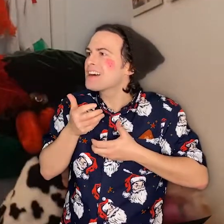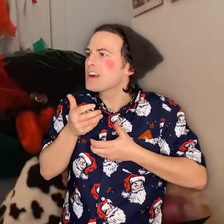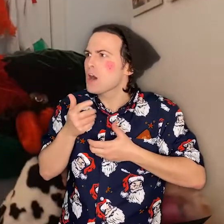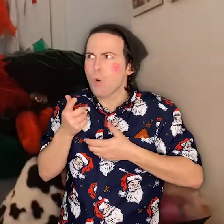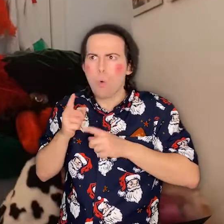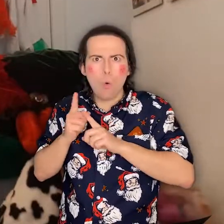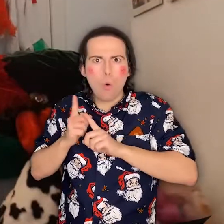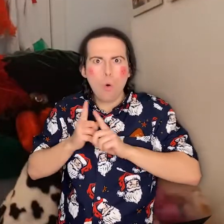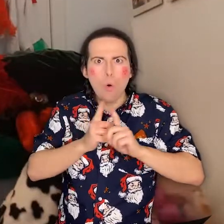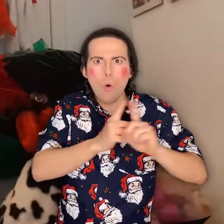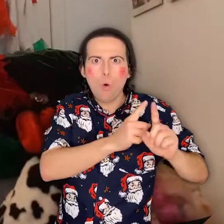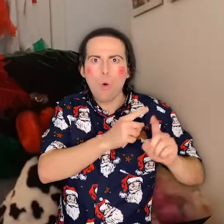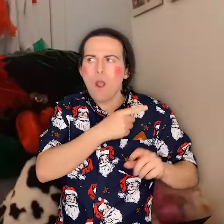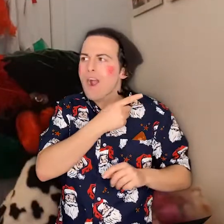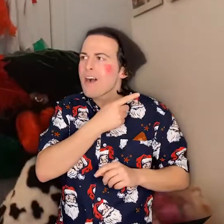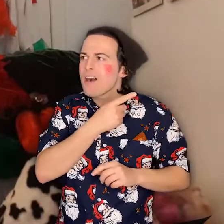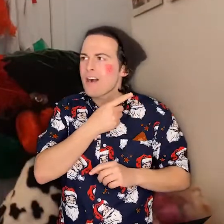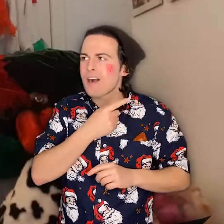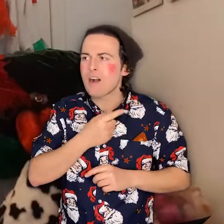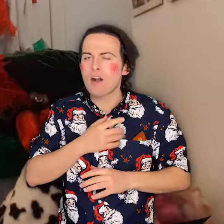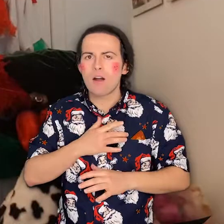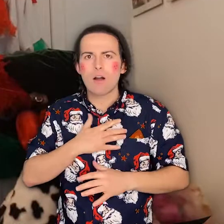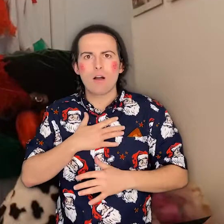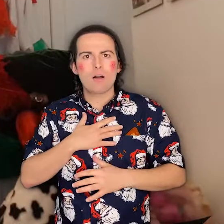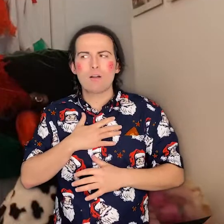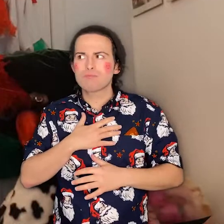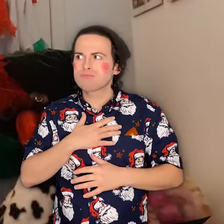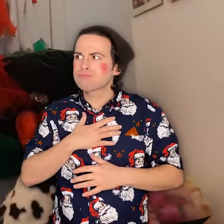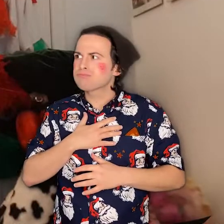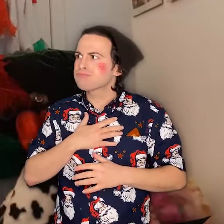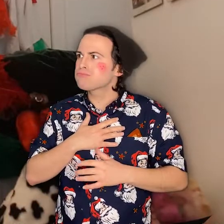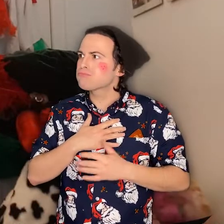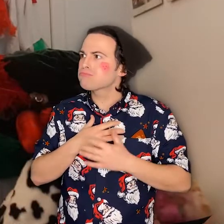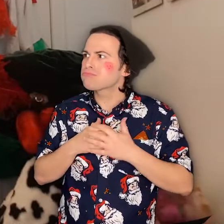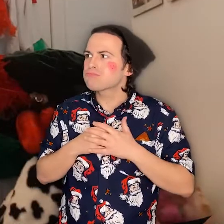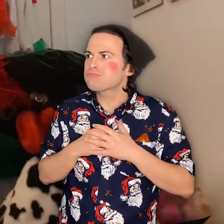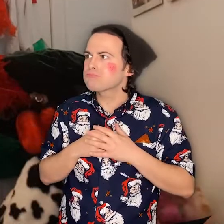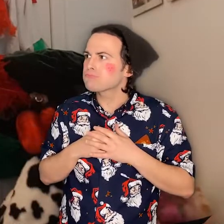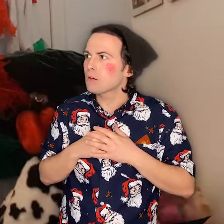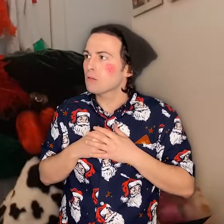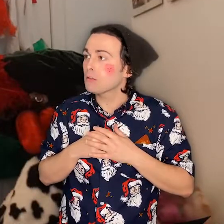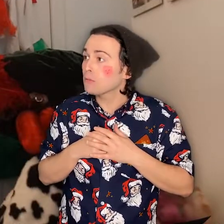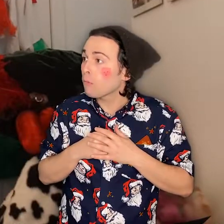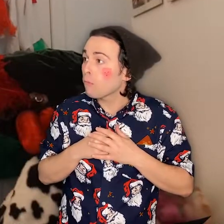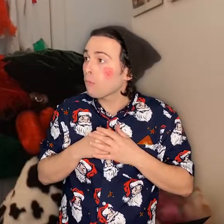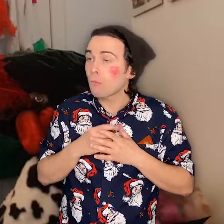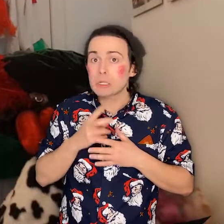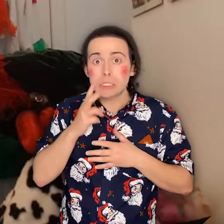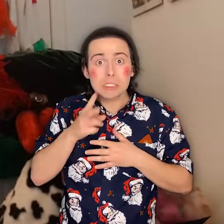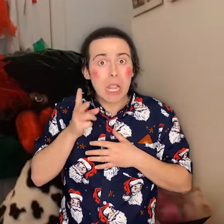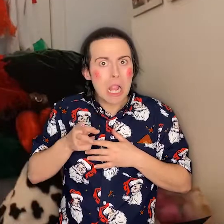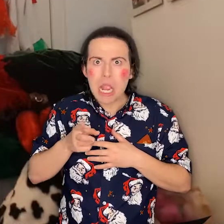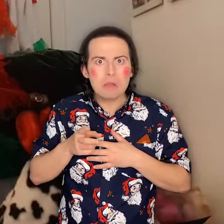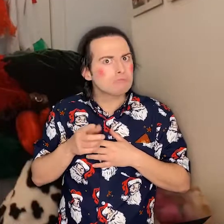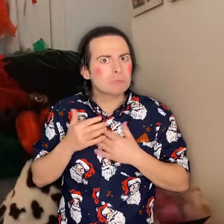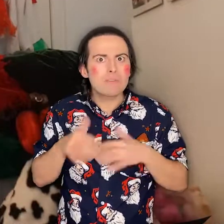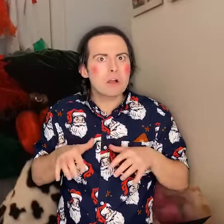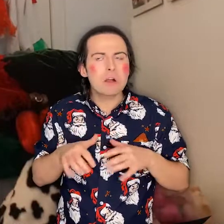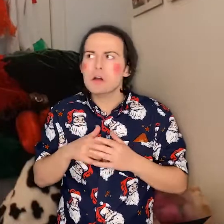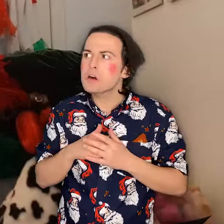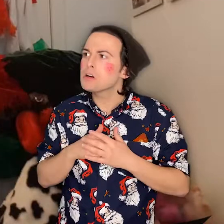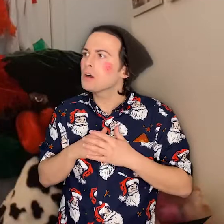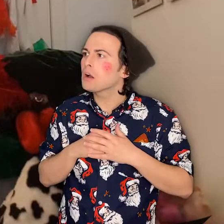is Judy right out of Pantoland. And she has never been seen since. The beast saved my